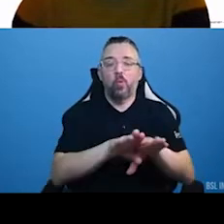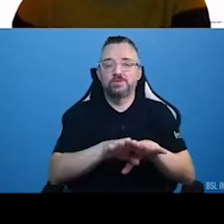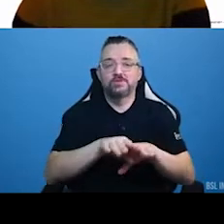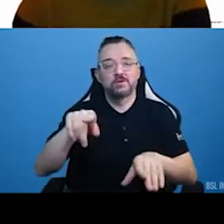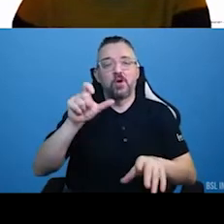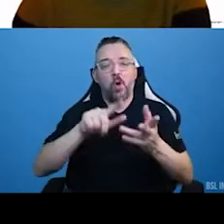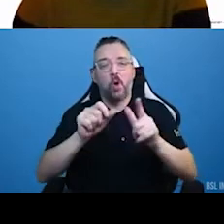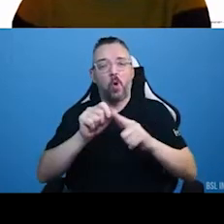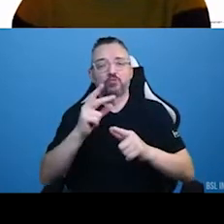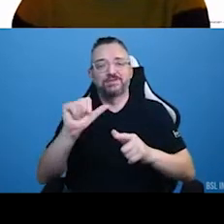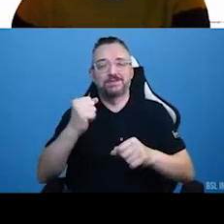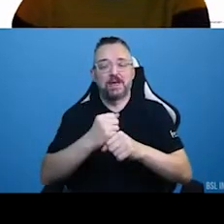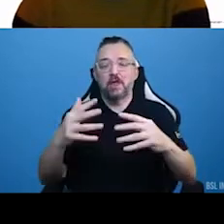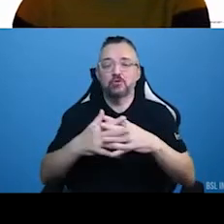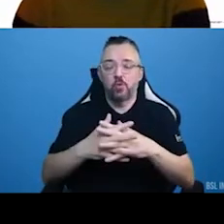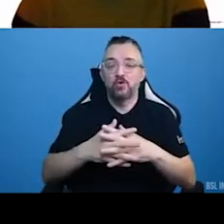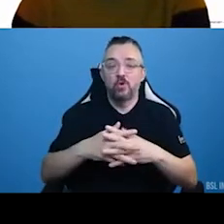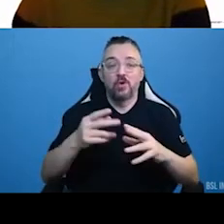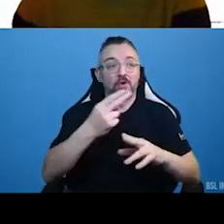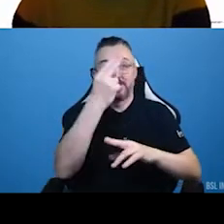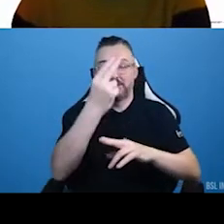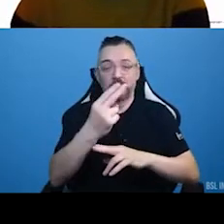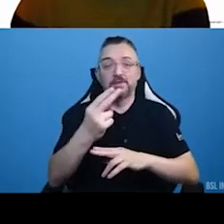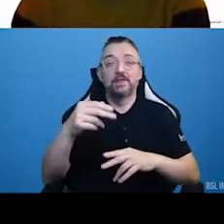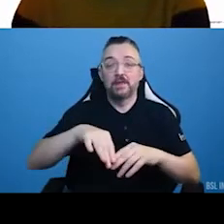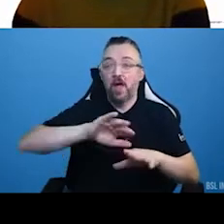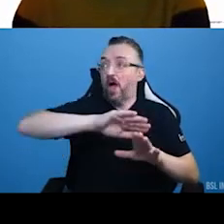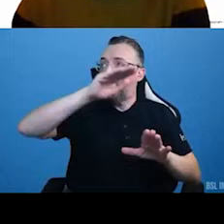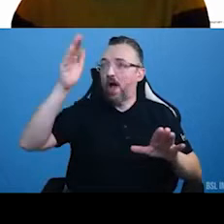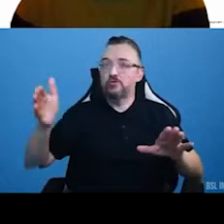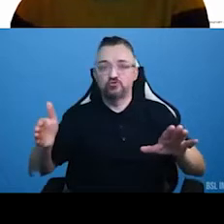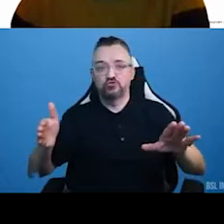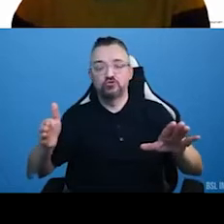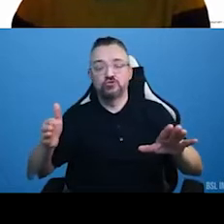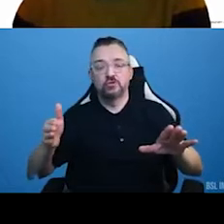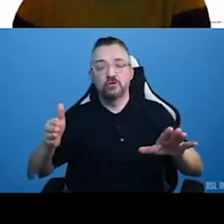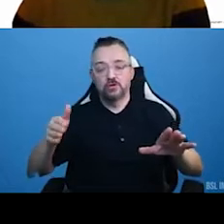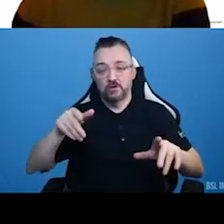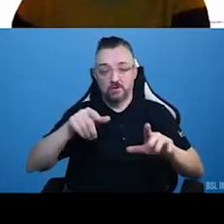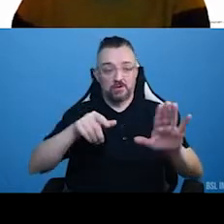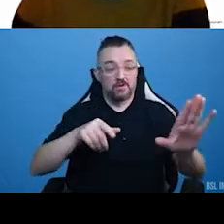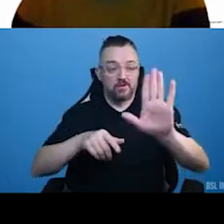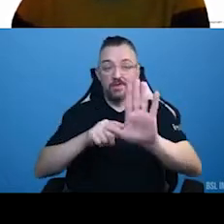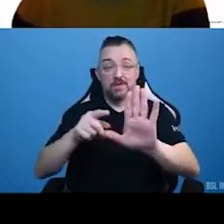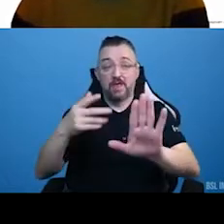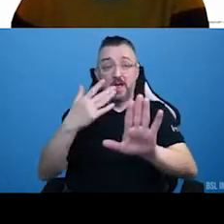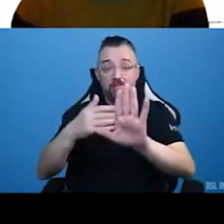So the piece was in one of the arches that just sits outside SWG3, but it was only actually delegates